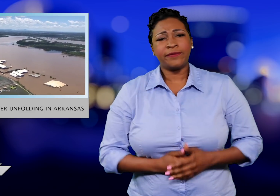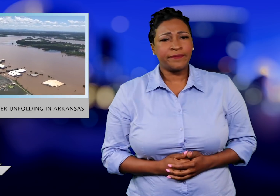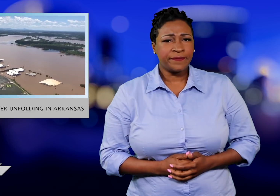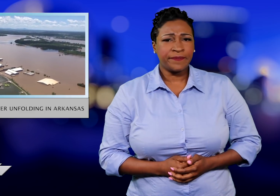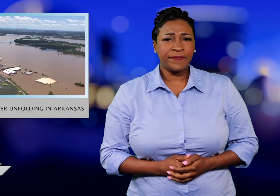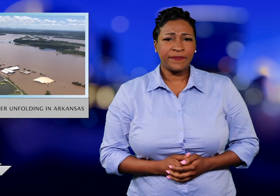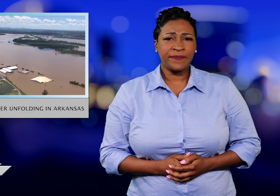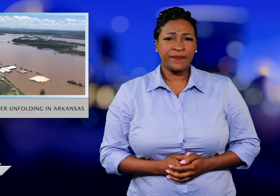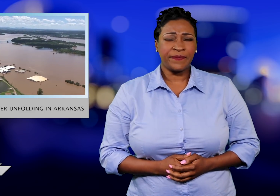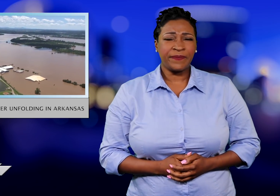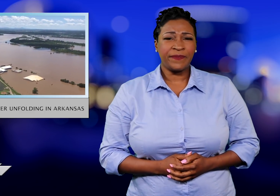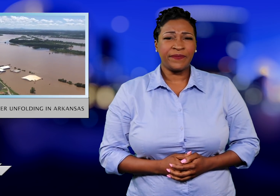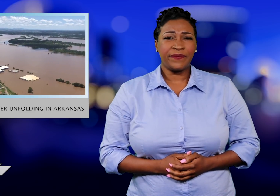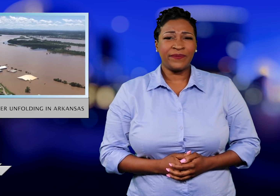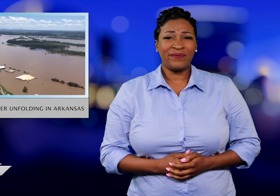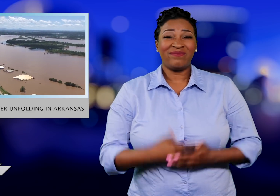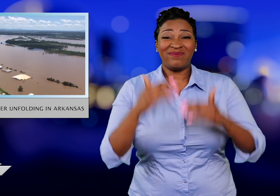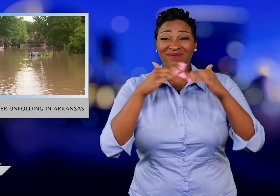in West Quincy, Missouri.